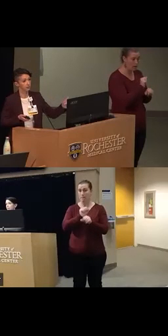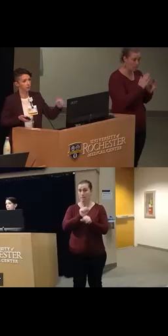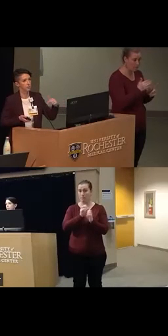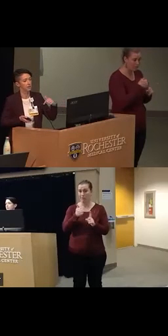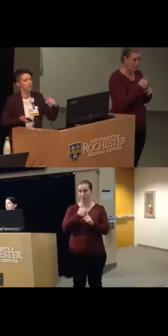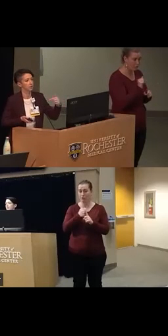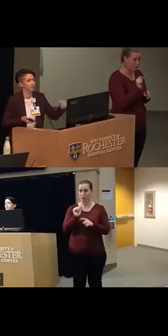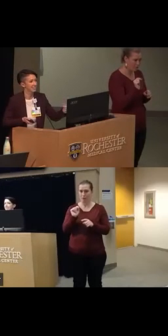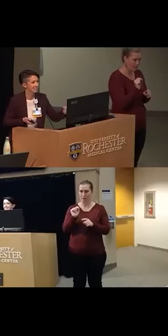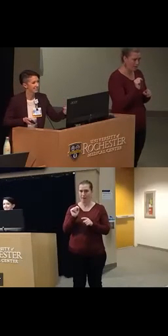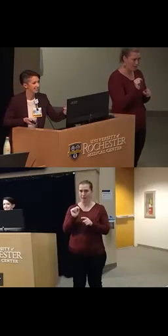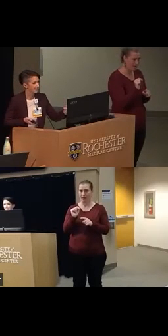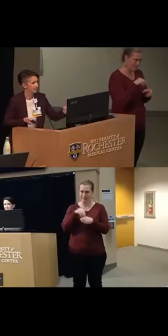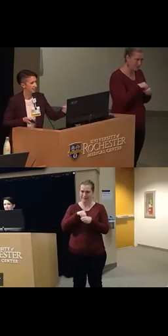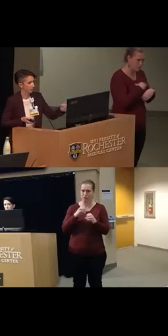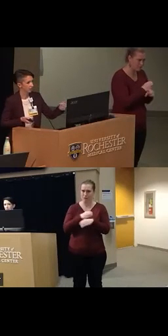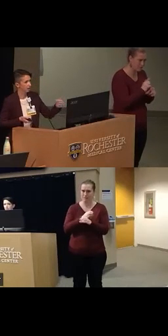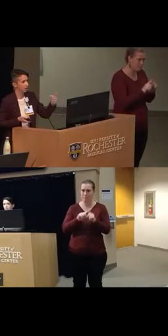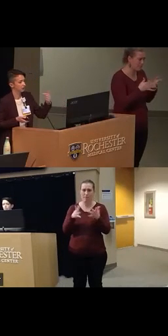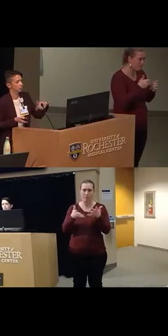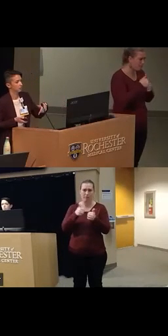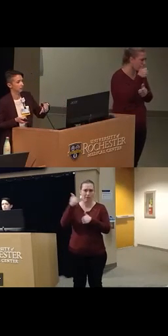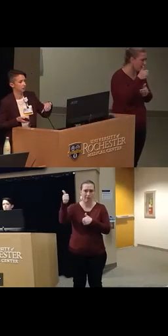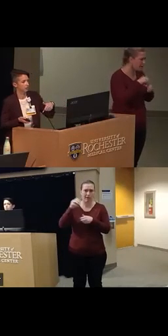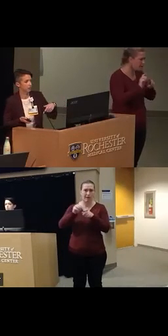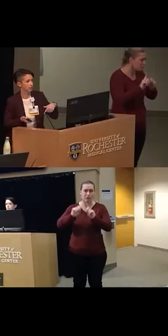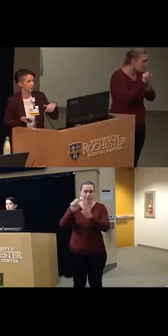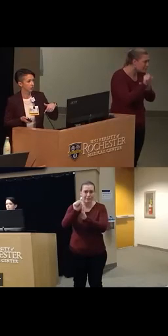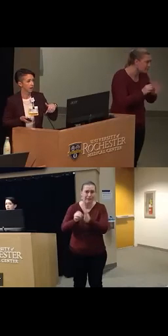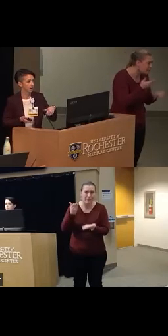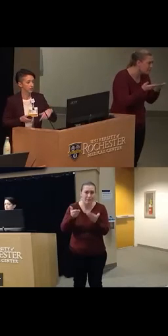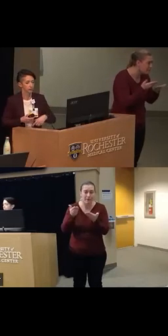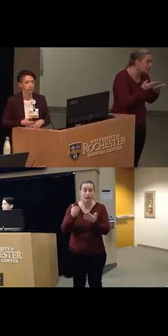distance maybe they're in another state okay and the supervisor is aware that somebody